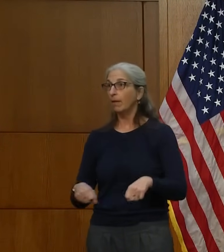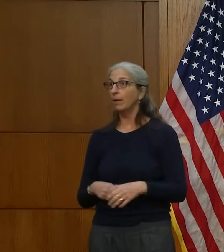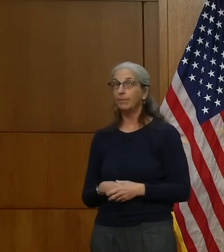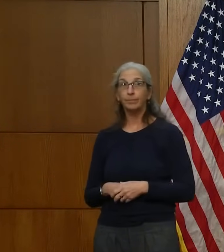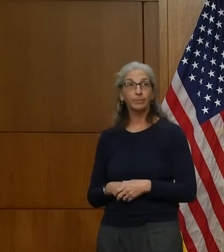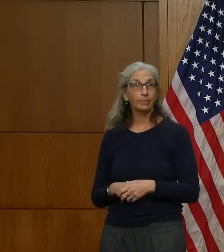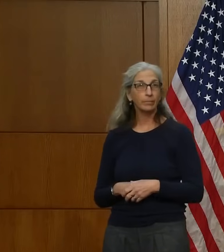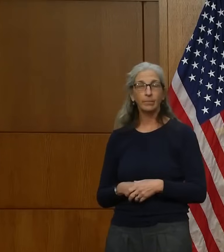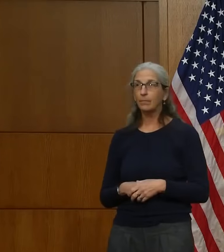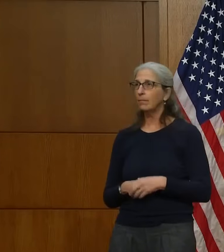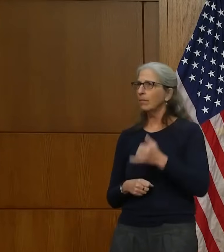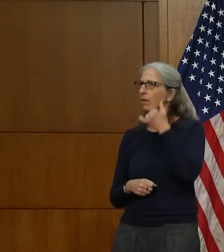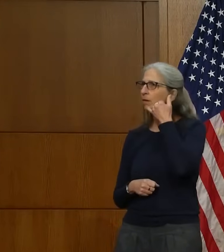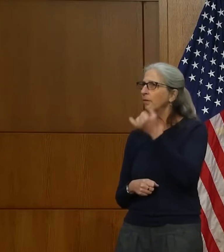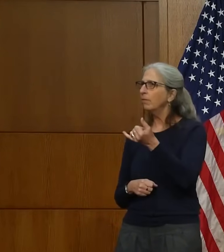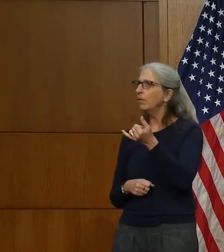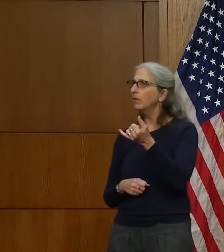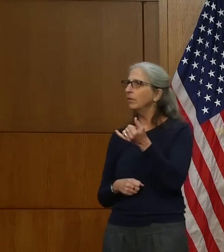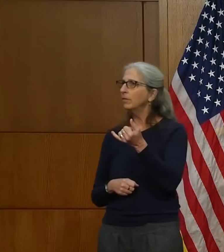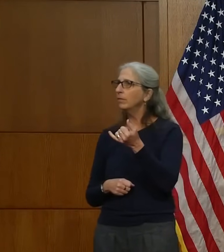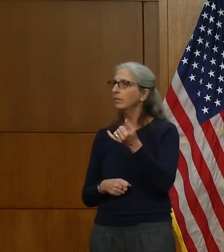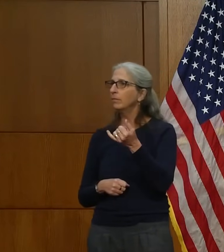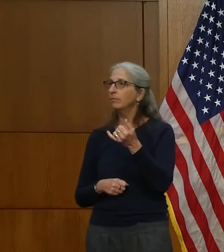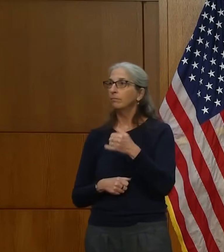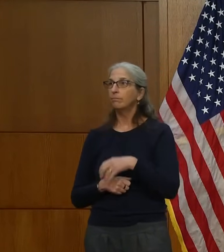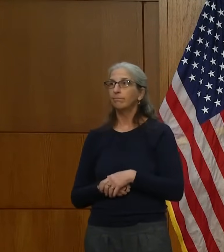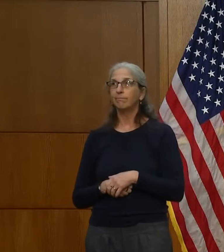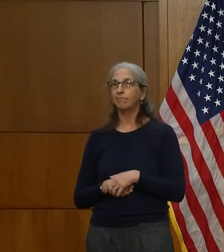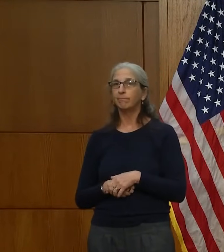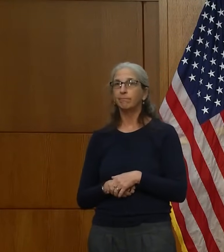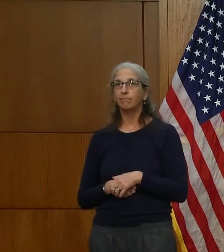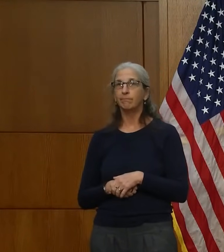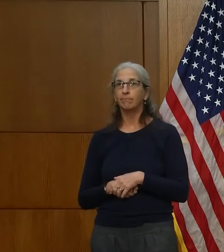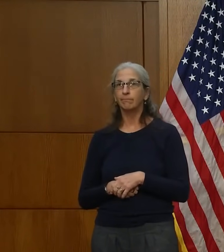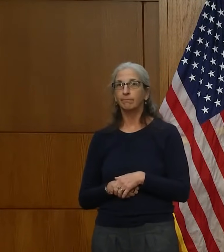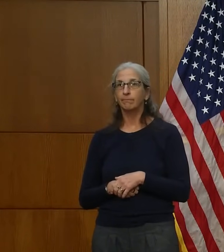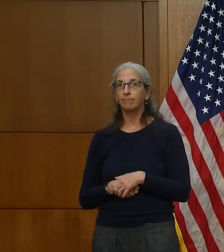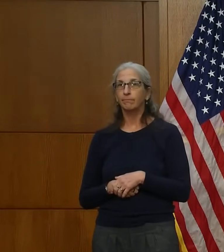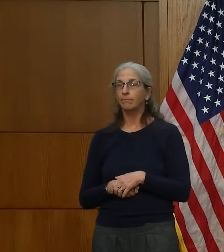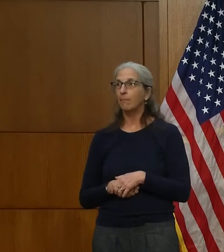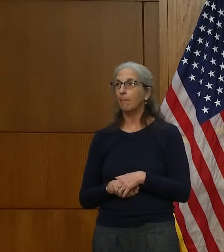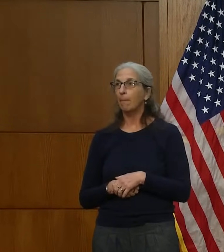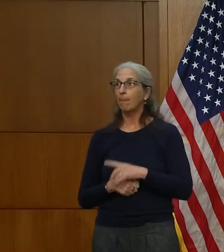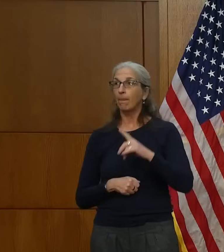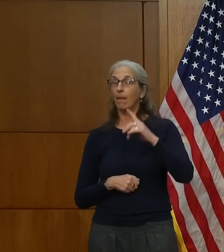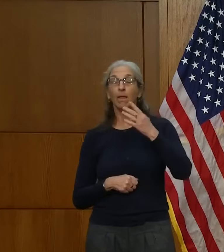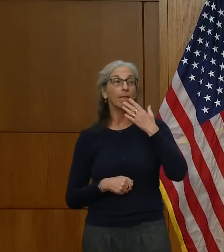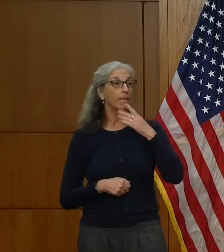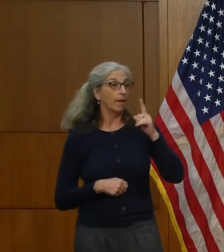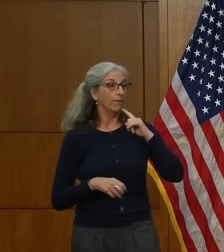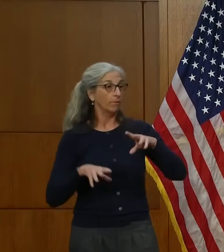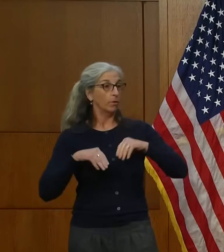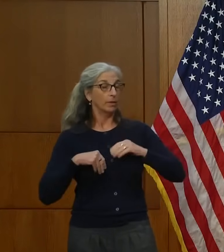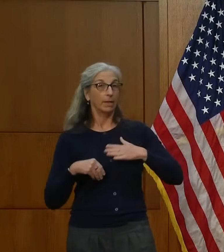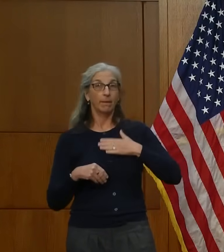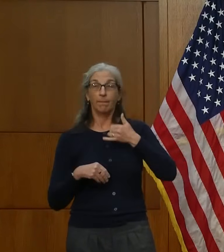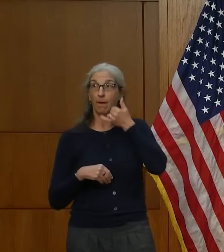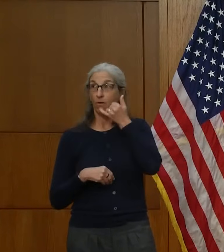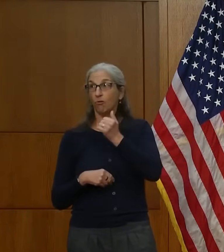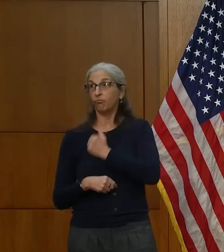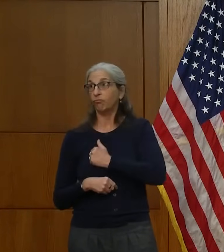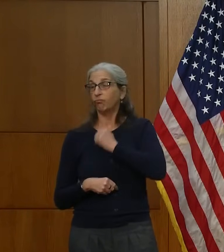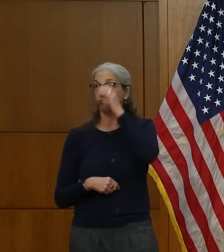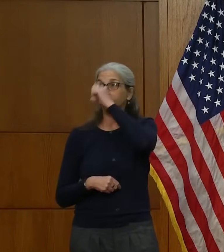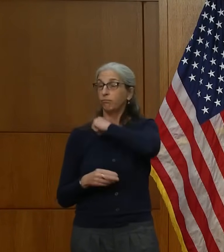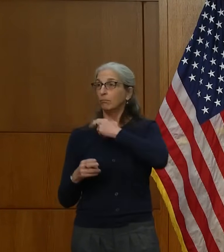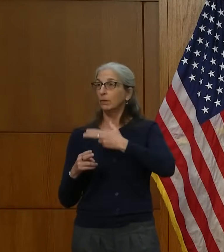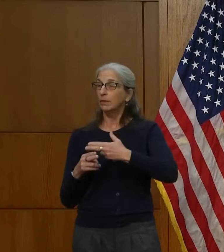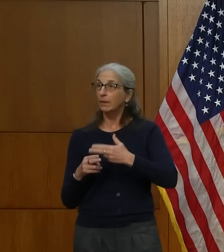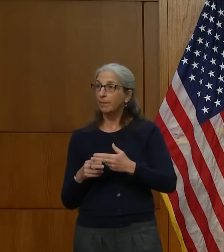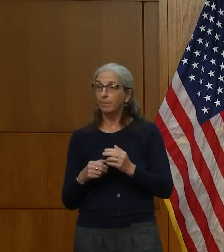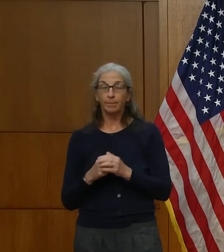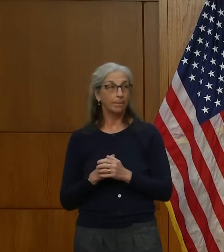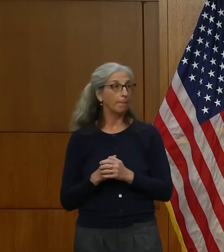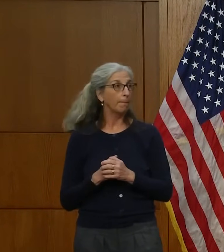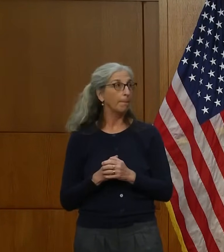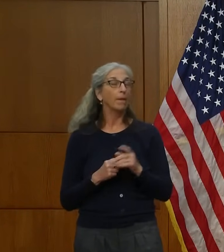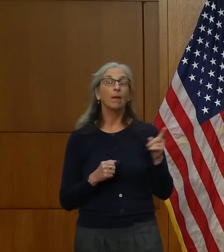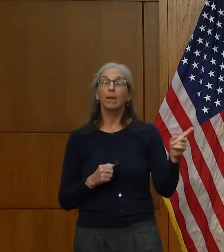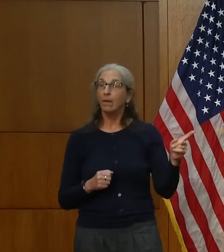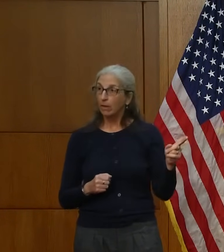THEN WE WILL MOVE FORWARD FROM